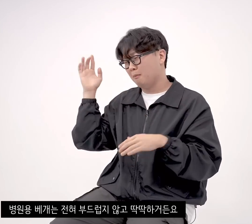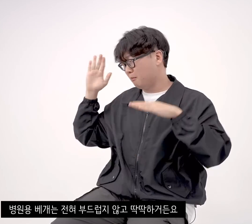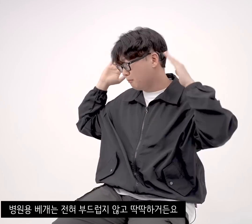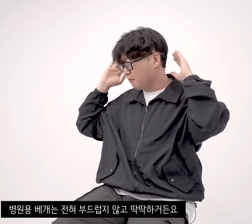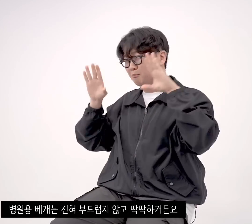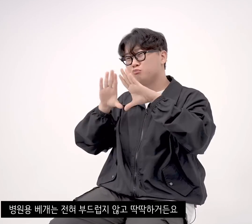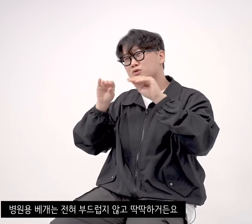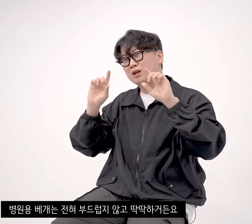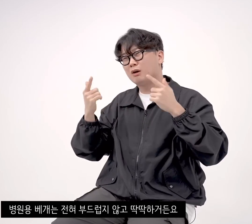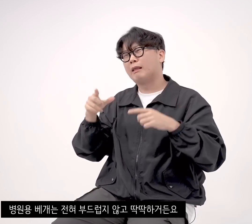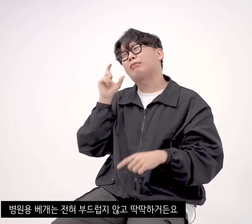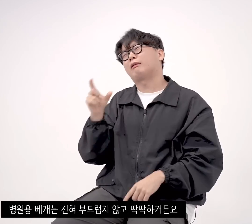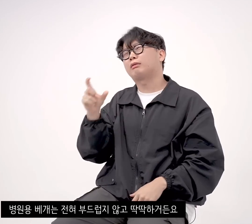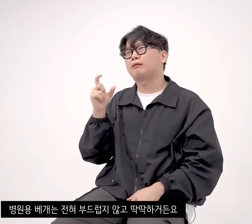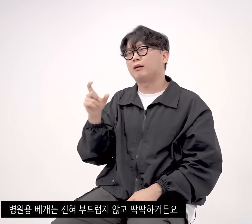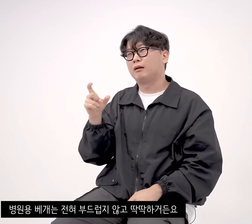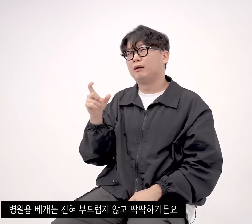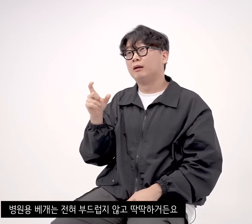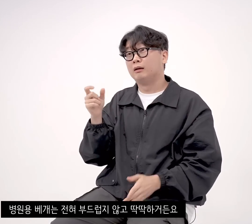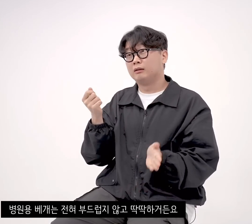Hospital pillows. It's not soft at all and it's hard,